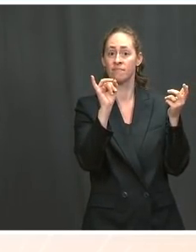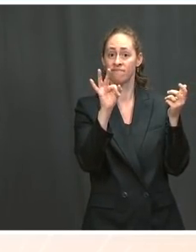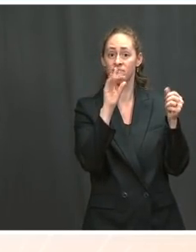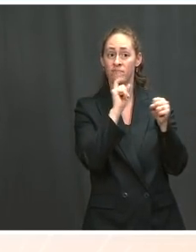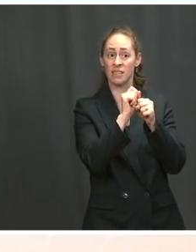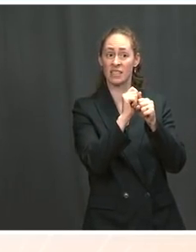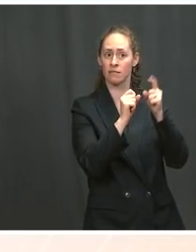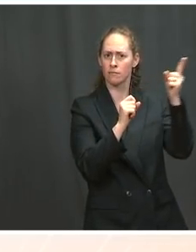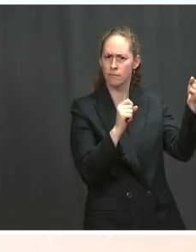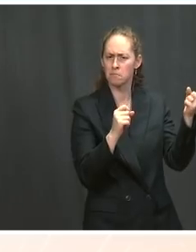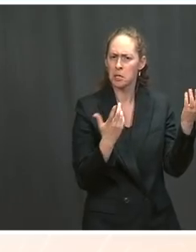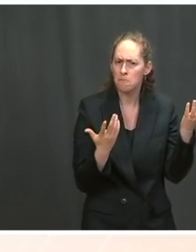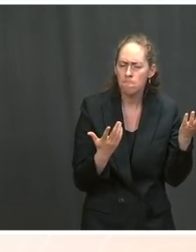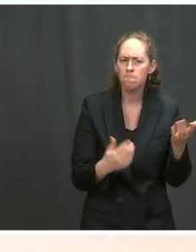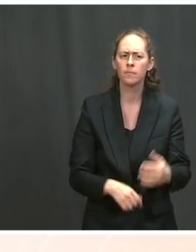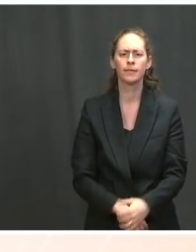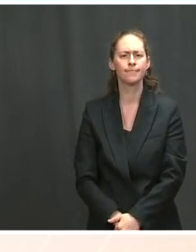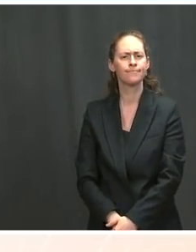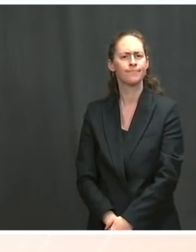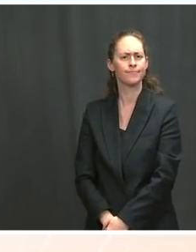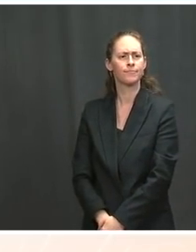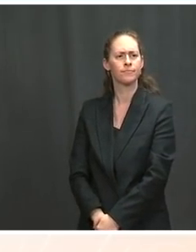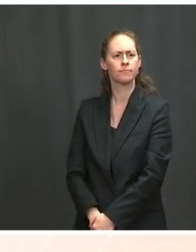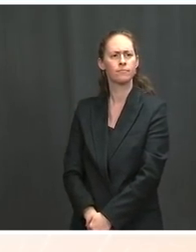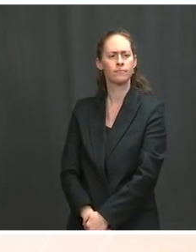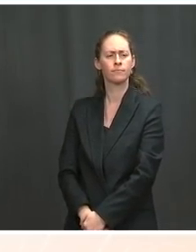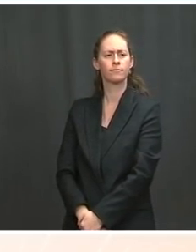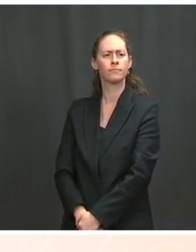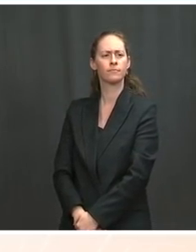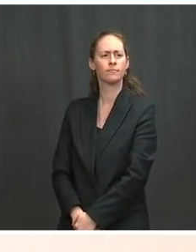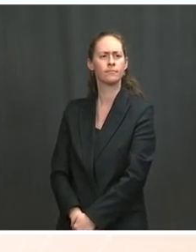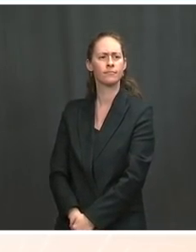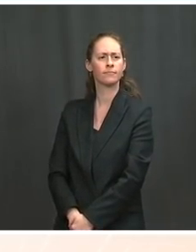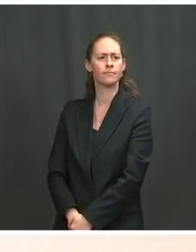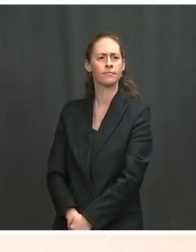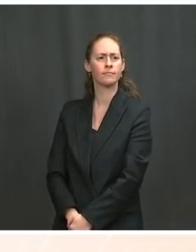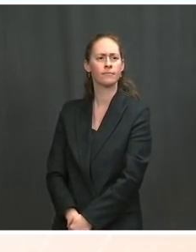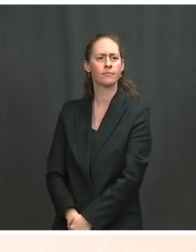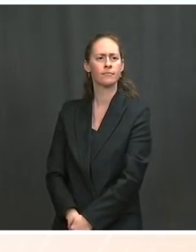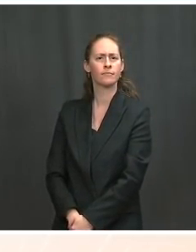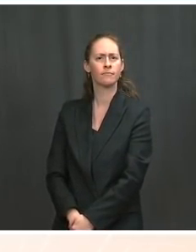this came up often when you were at the State Department -- that the country from which an attack is launched